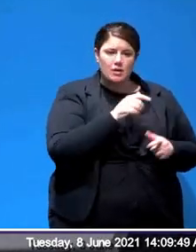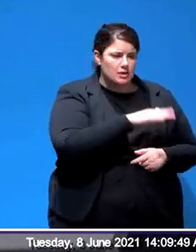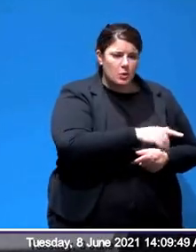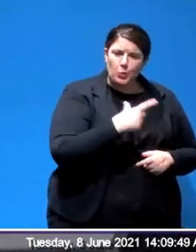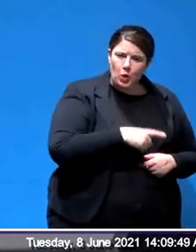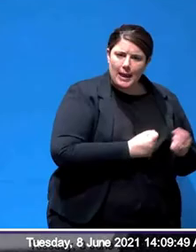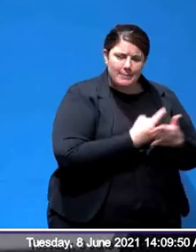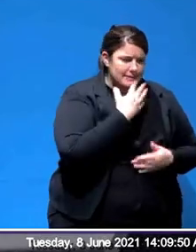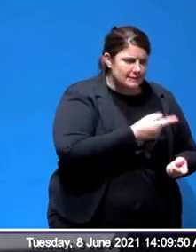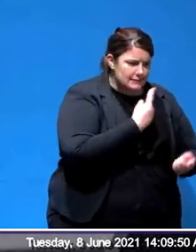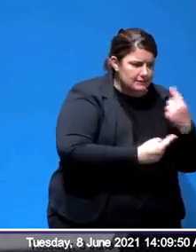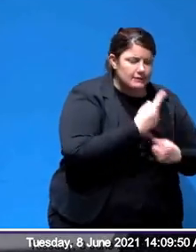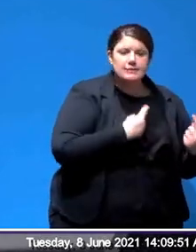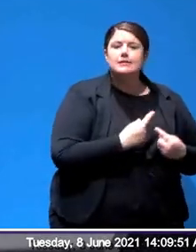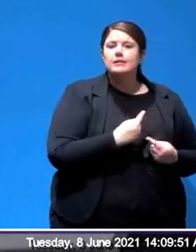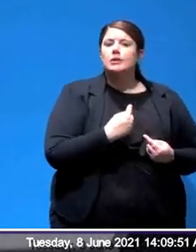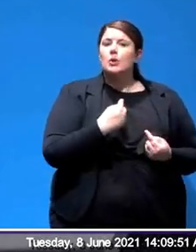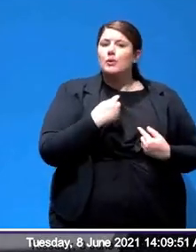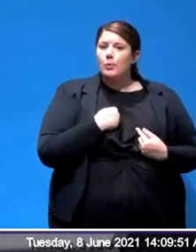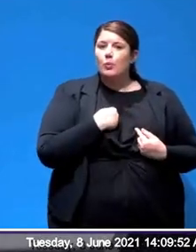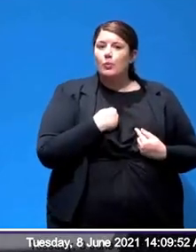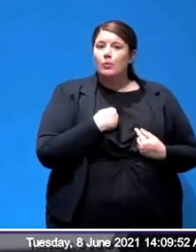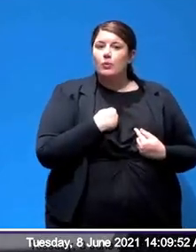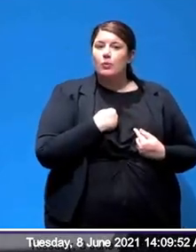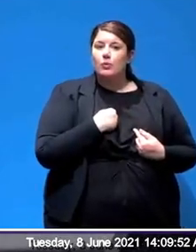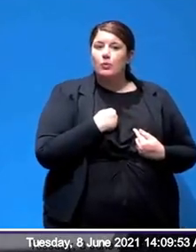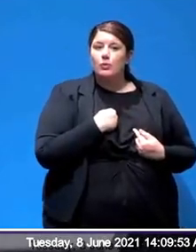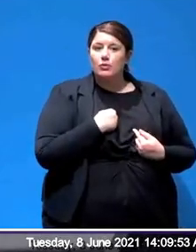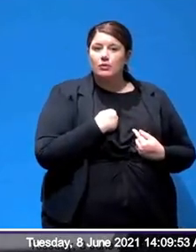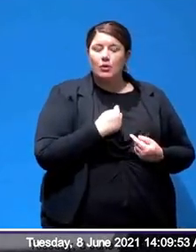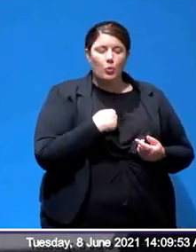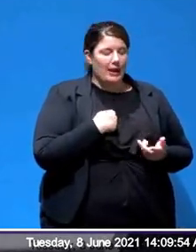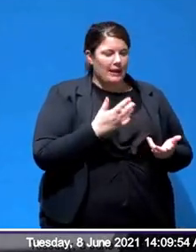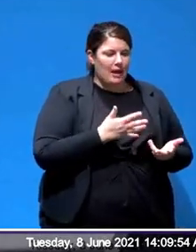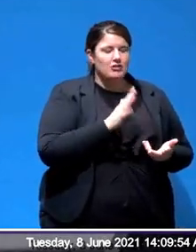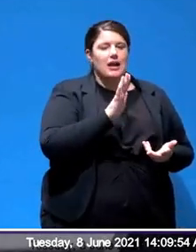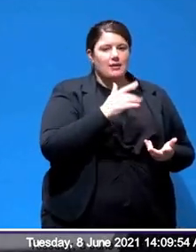As I said, you know, we encourage bruising --- sorry, we encourage